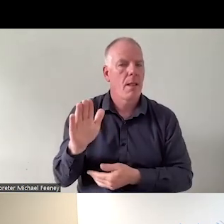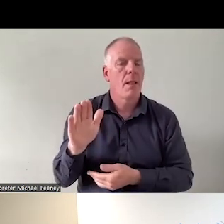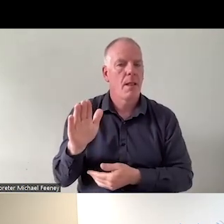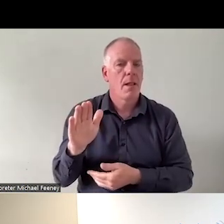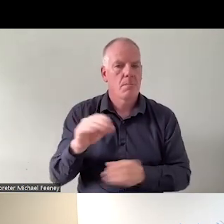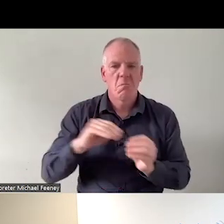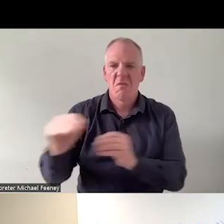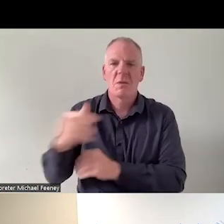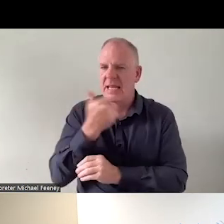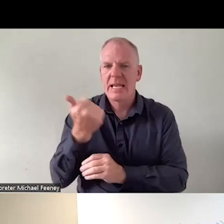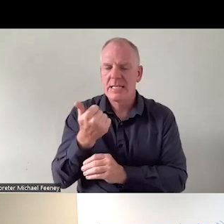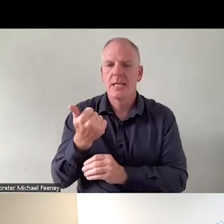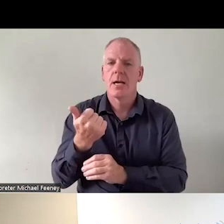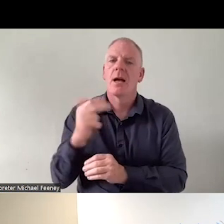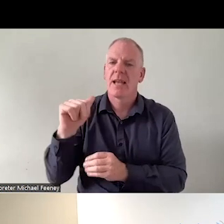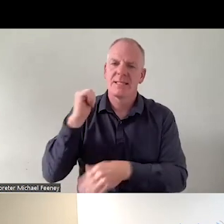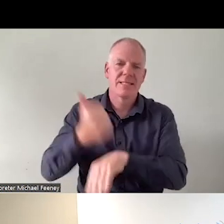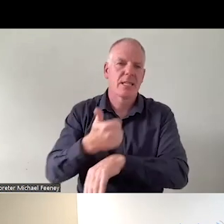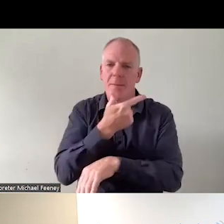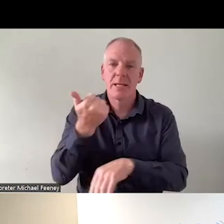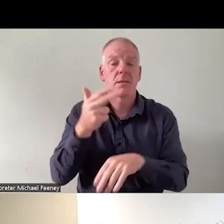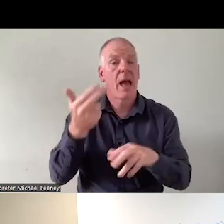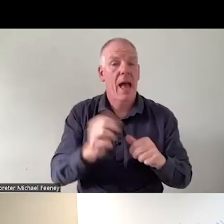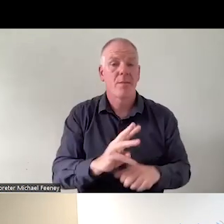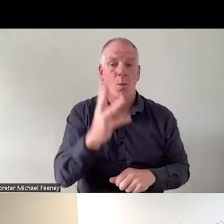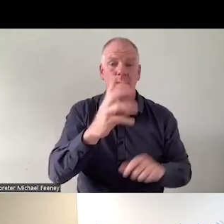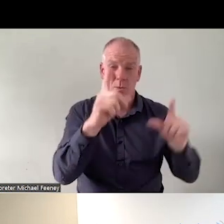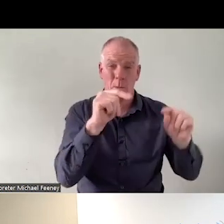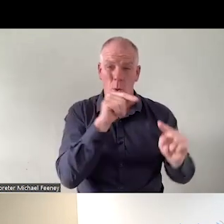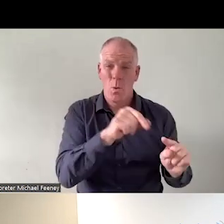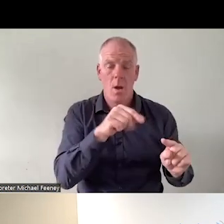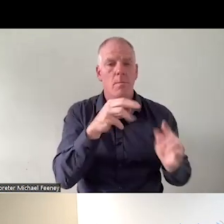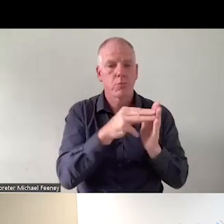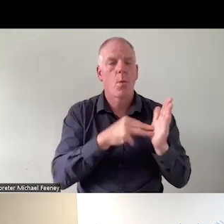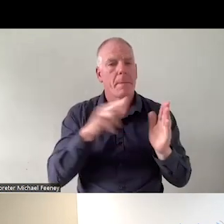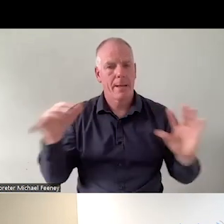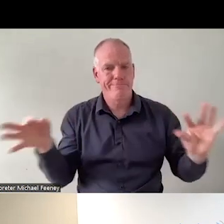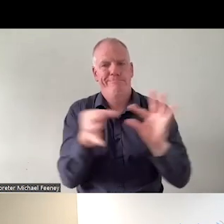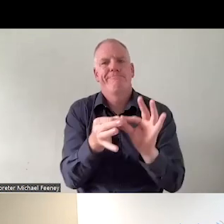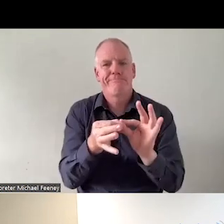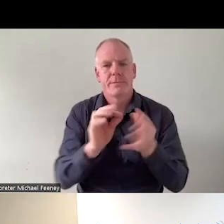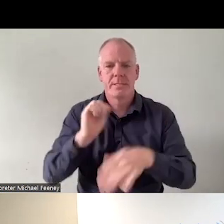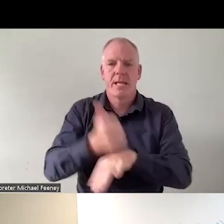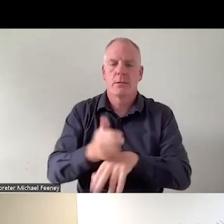but there is a Windows configuration software available, if you wish to use that.